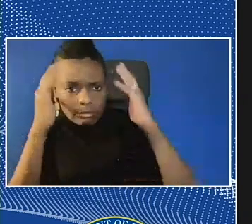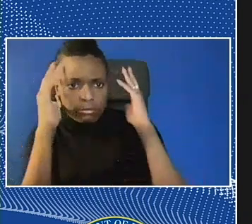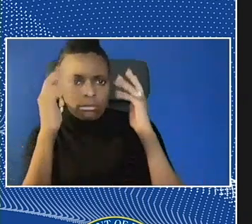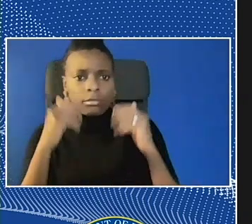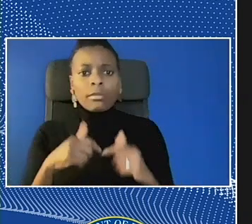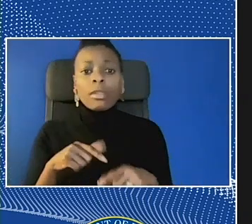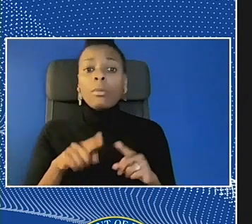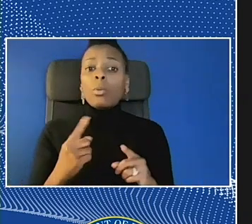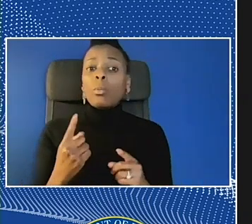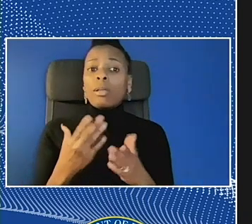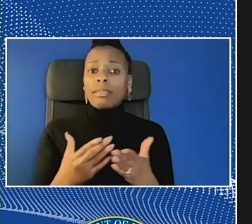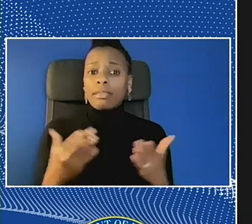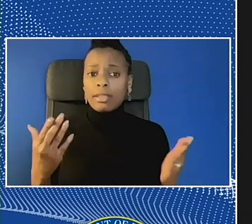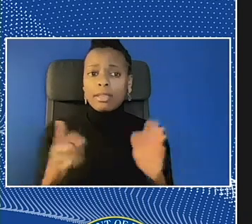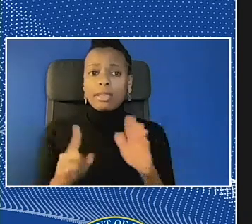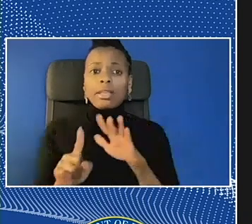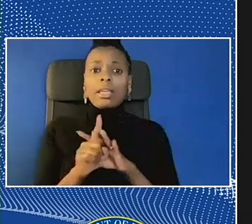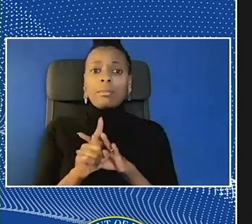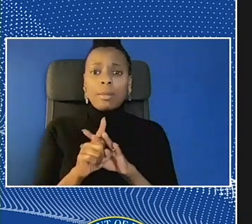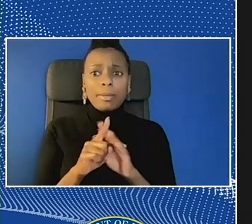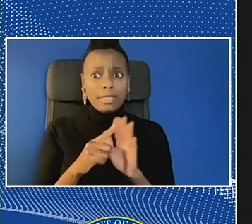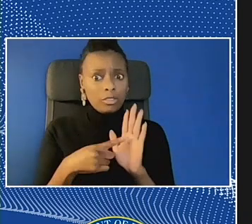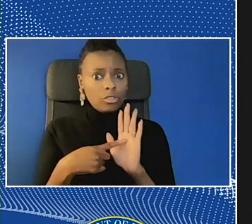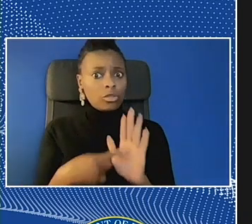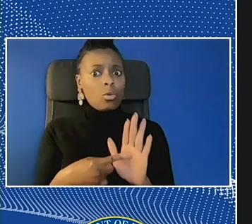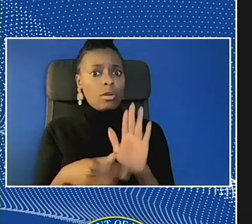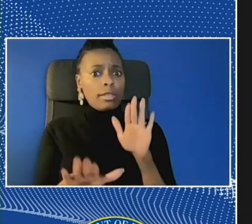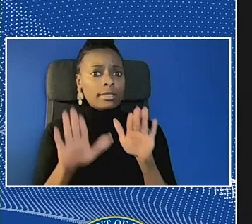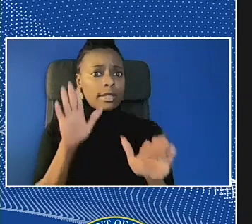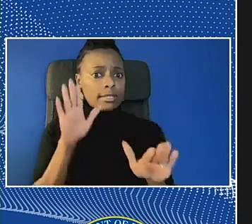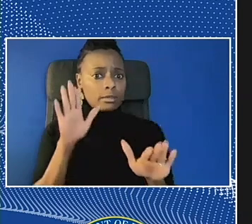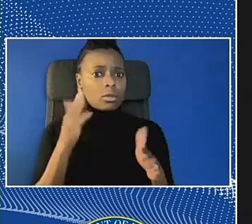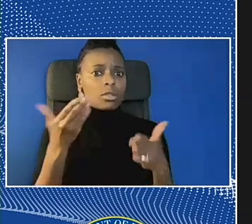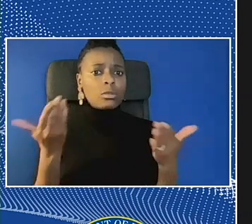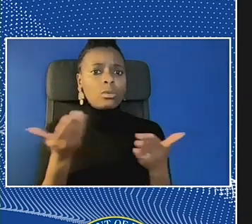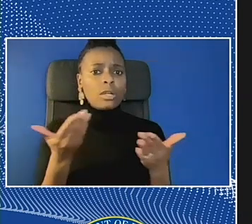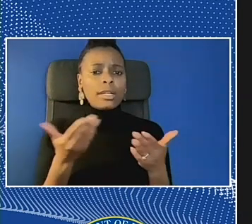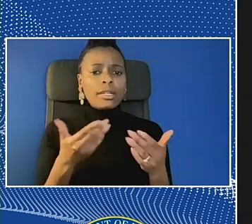and it's really apparent from a lot of the testimony, is how widespread servicer